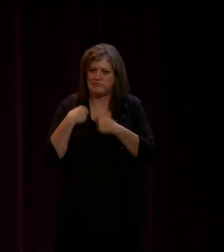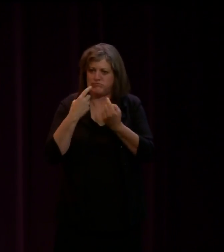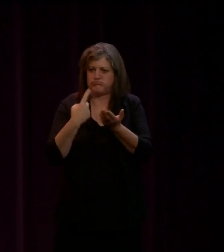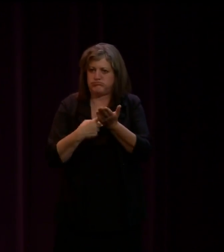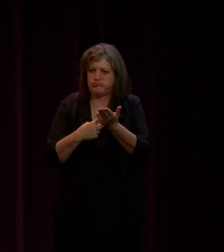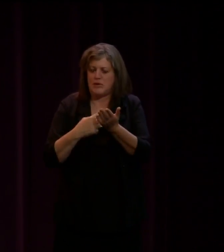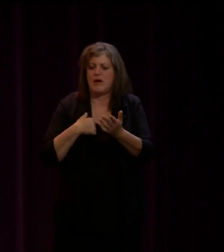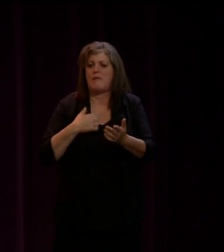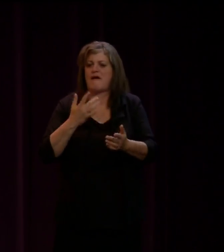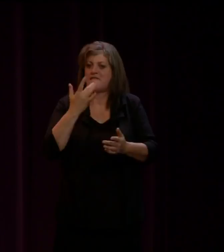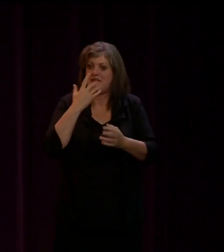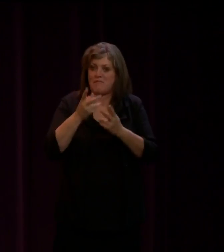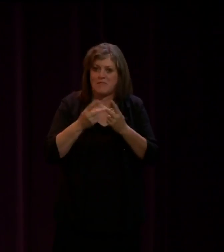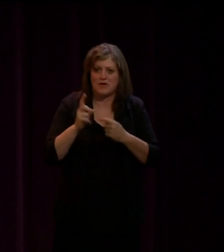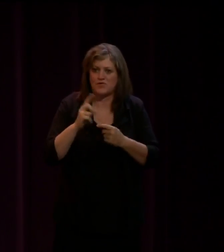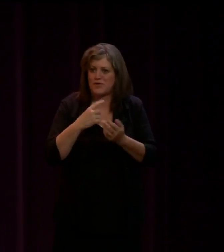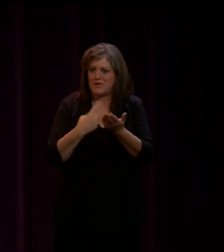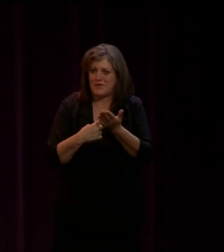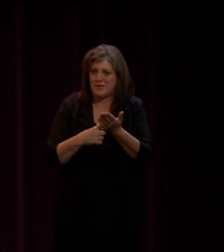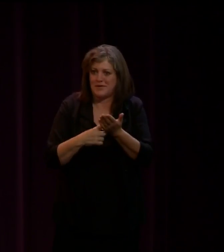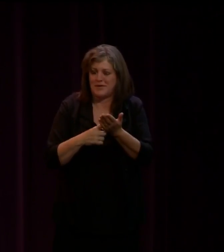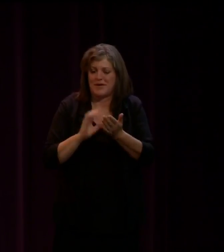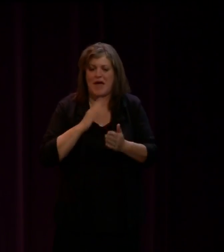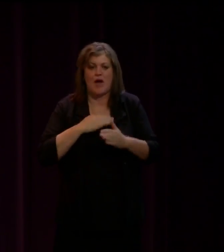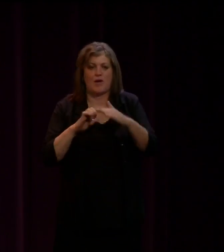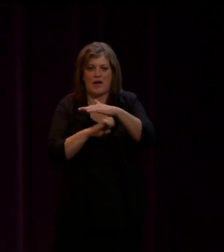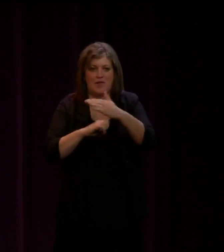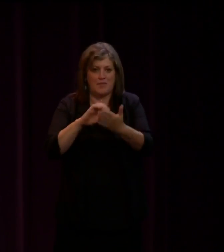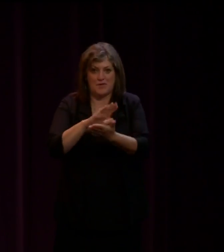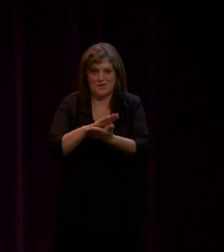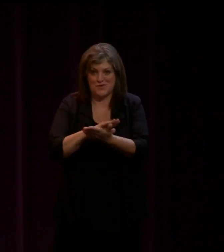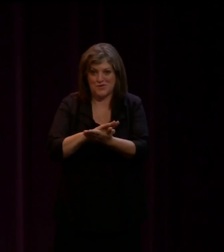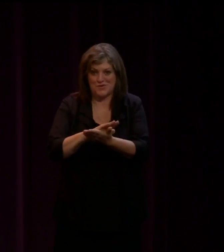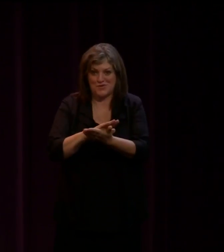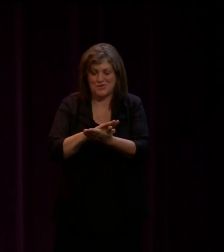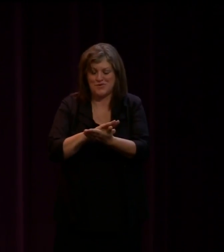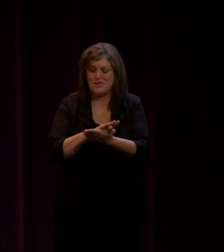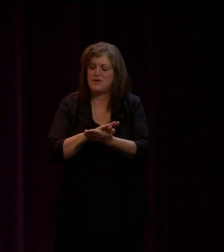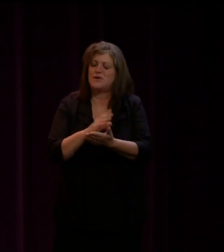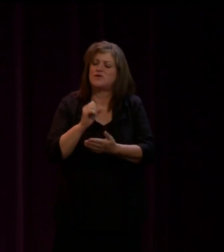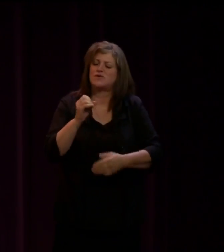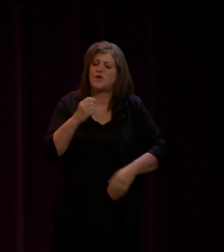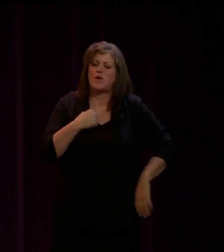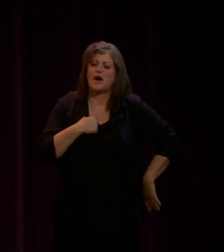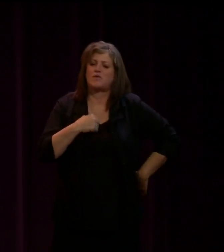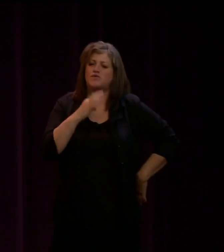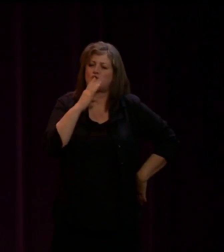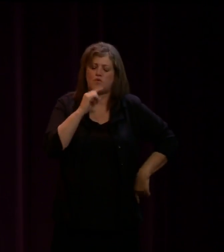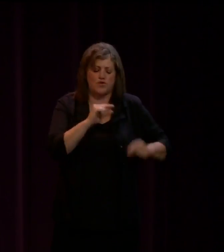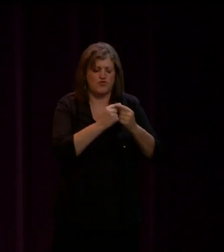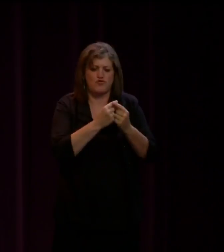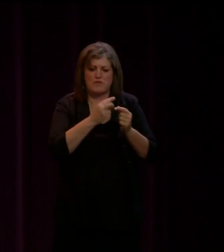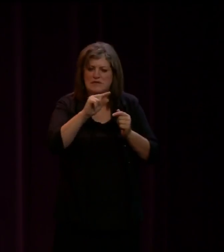AND MY FAVORITE PLACE TO DO THAT IS IN OUR ELEMENTARY SCHOOLS, AND SO I WAS TALKING TO A GROUP OF SECOND GRADERS THE OTHER DAY